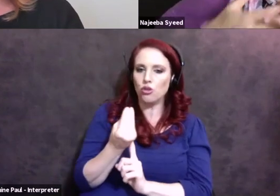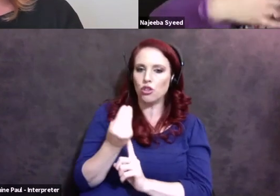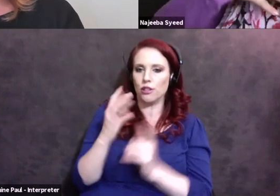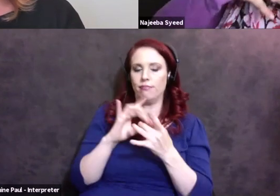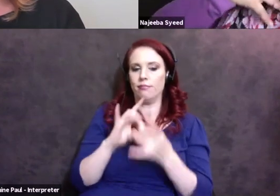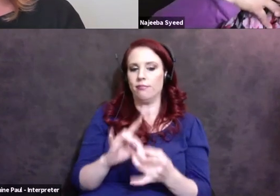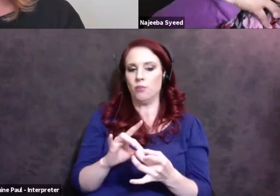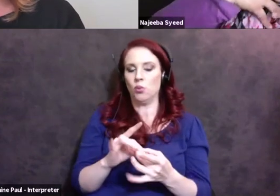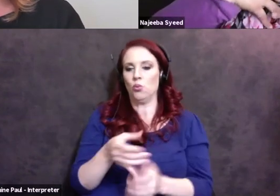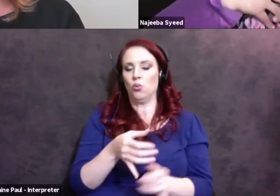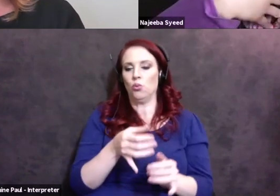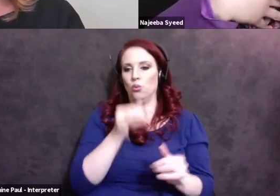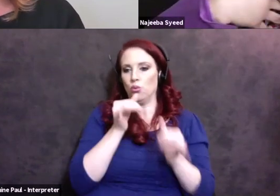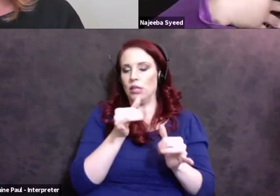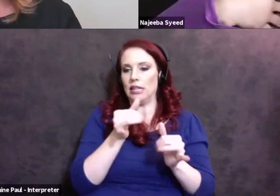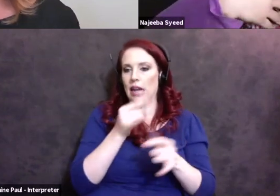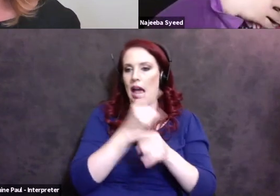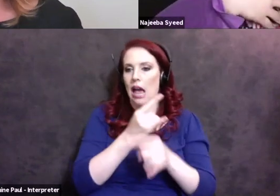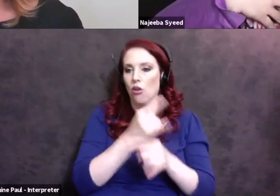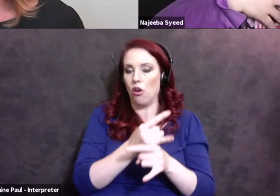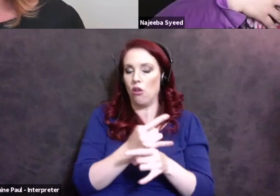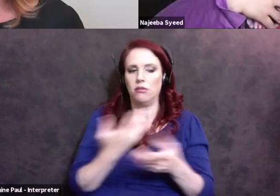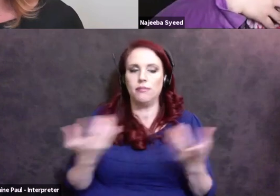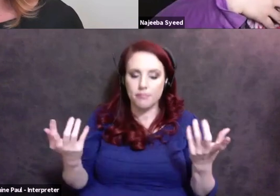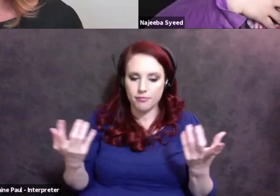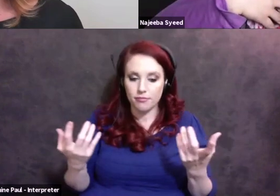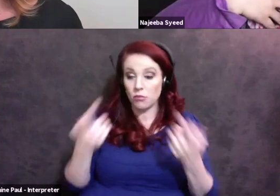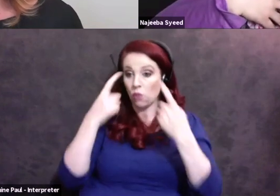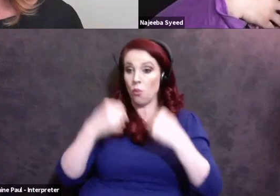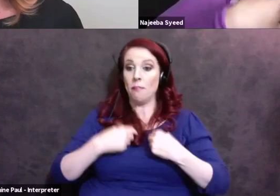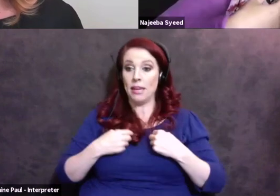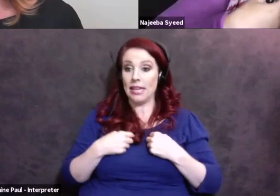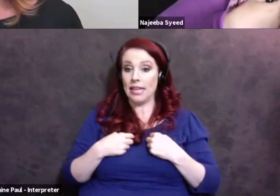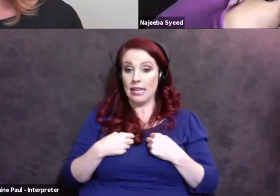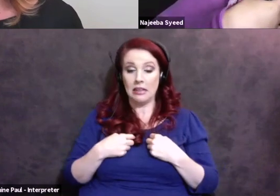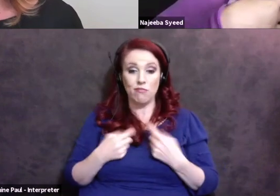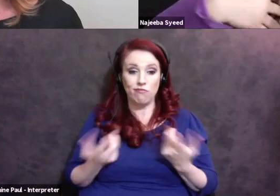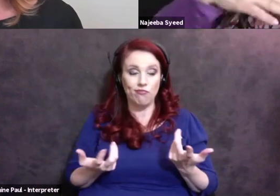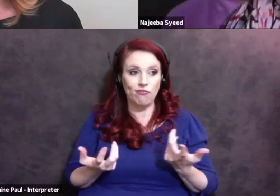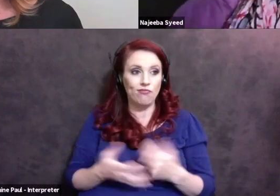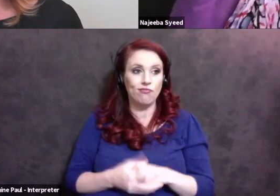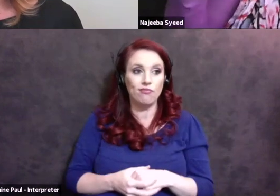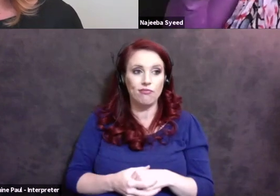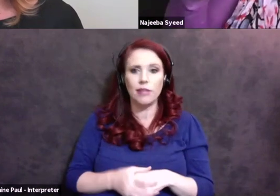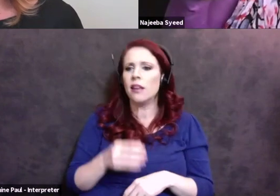And for someone that practices like me, it isn't just about not drinking.